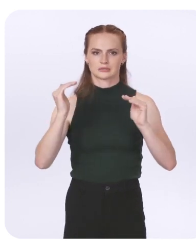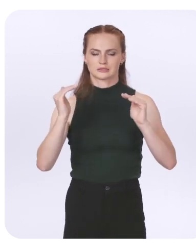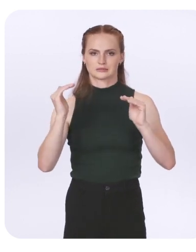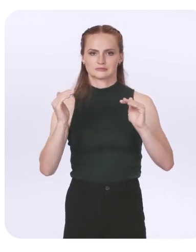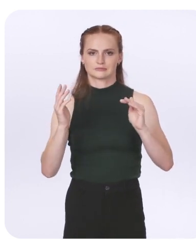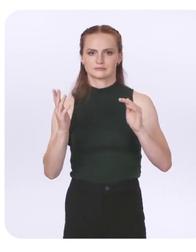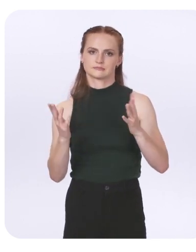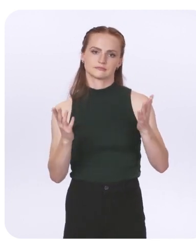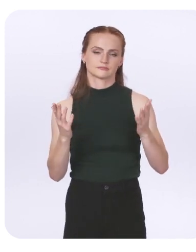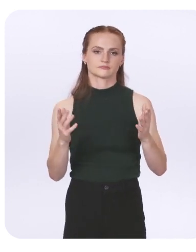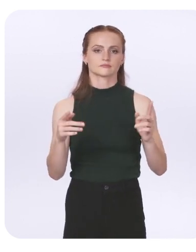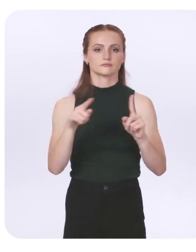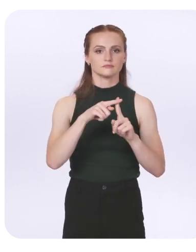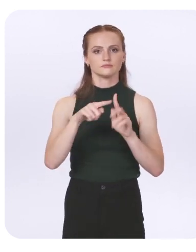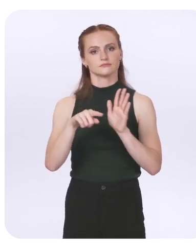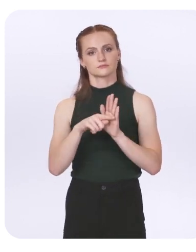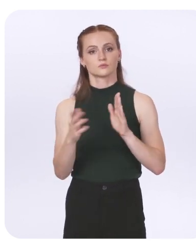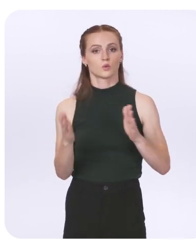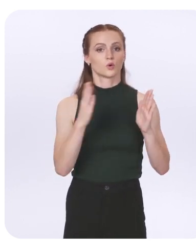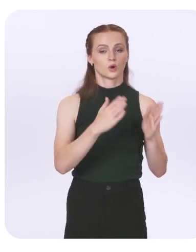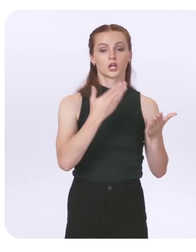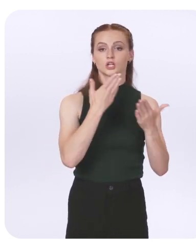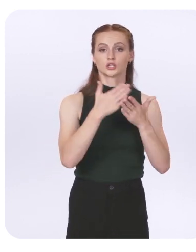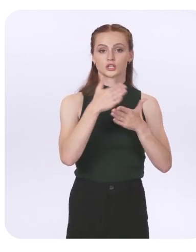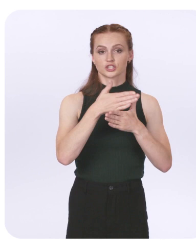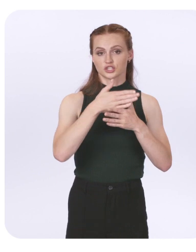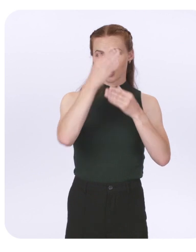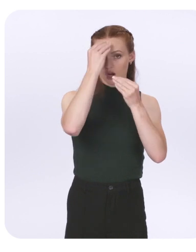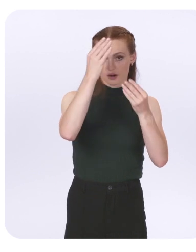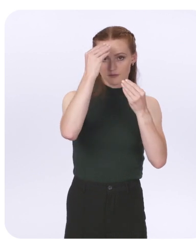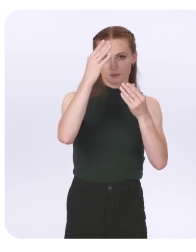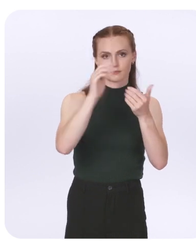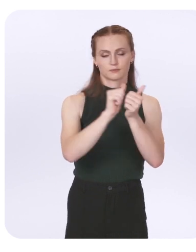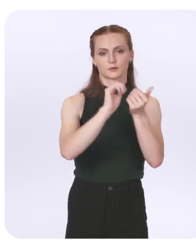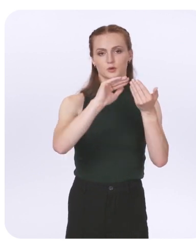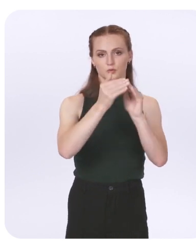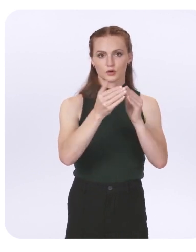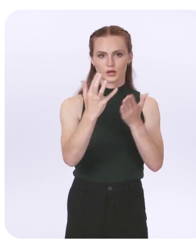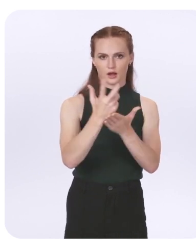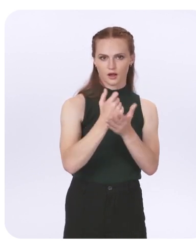On one hand, it’s good to share and get their feedback at an early stage.